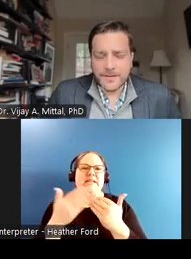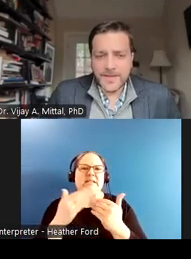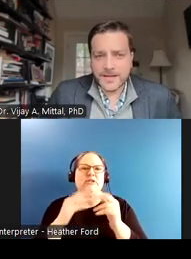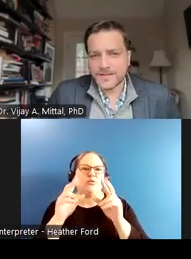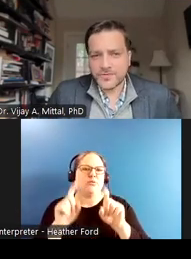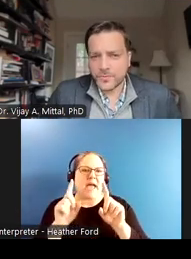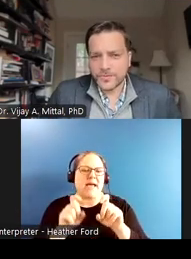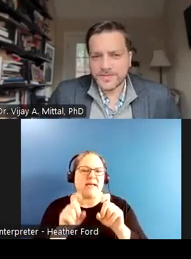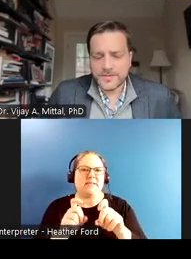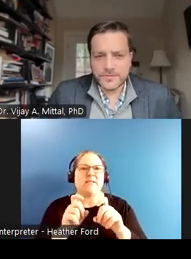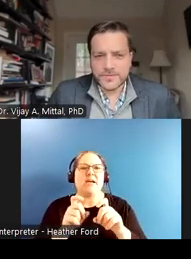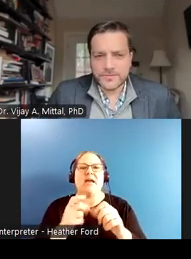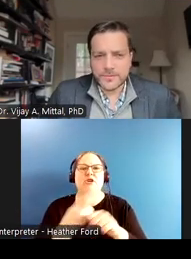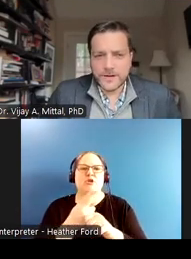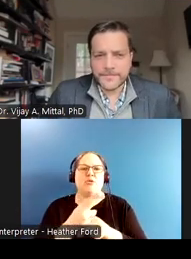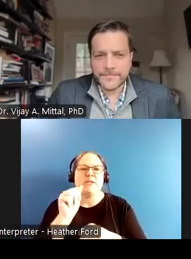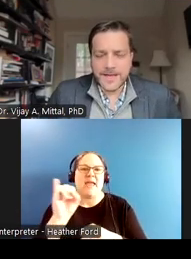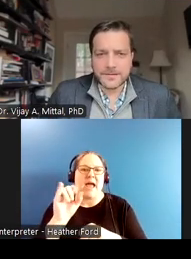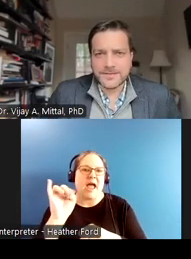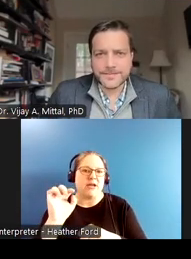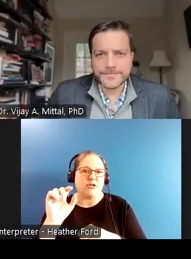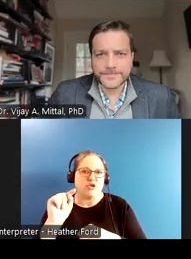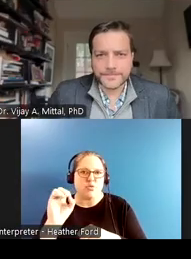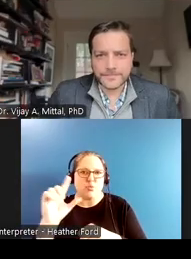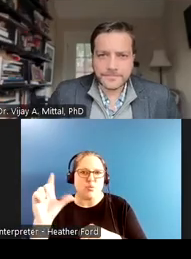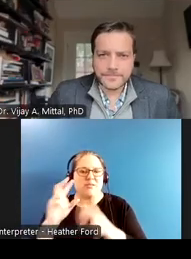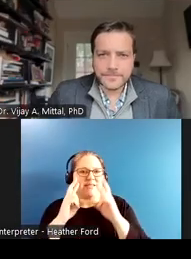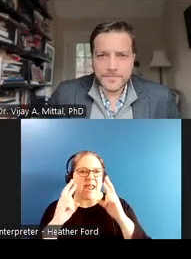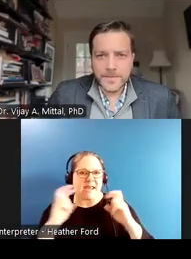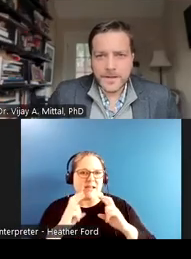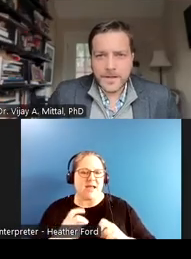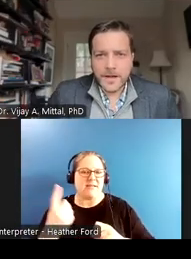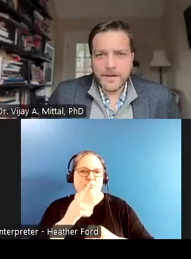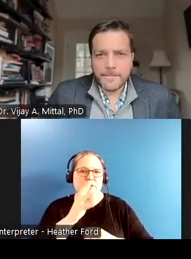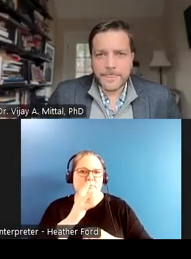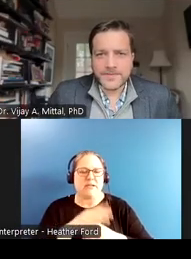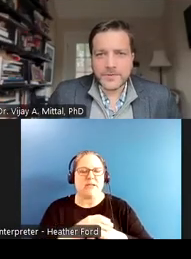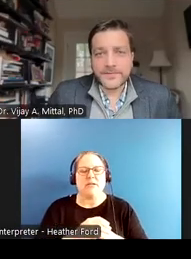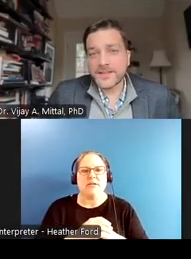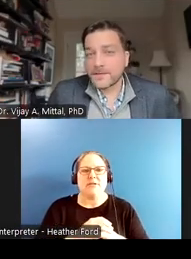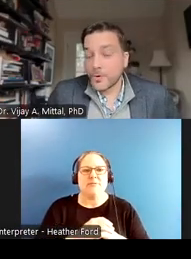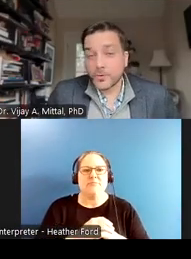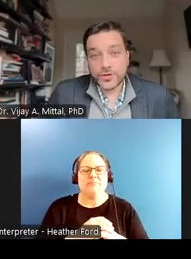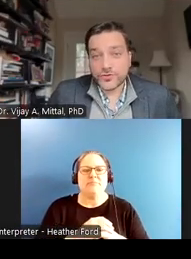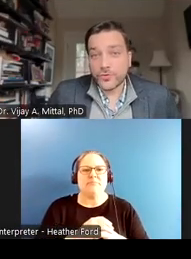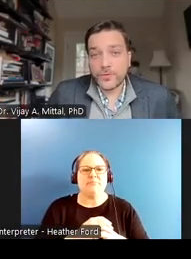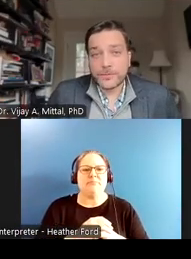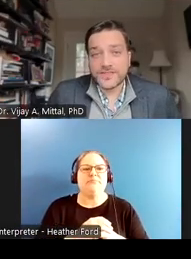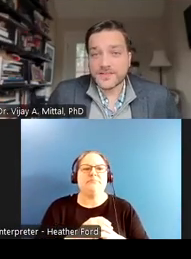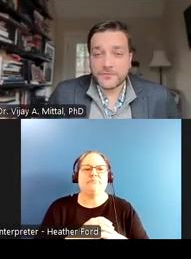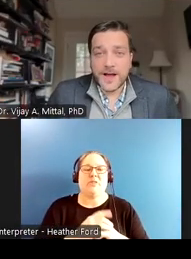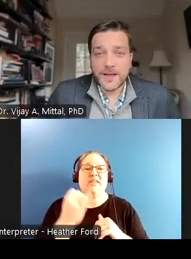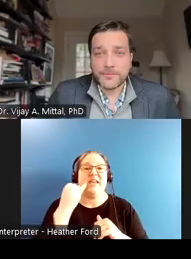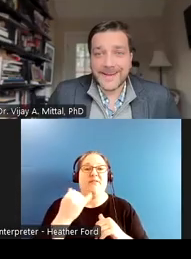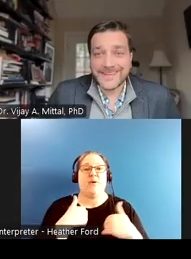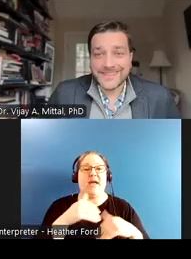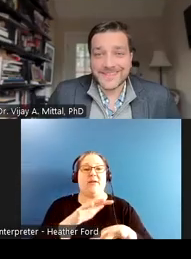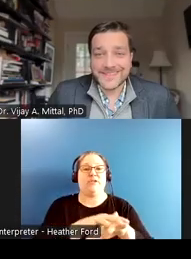um AI tools to to um analyze. Um, so deficits in motor control represent a viable mechanistic